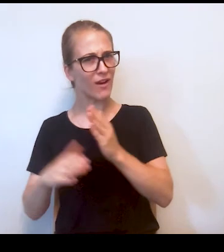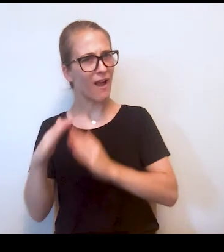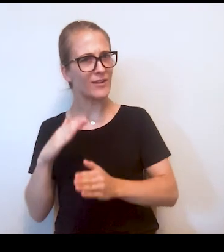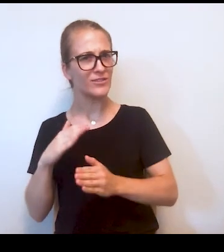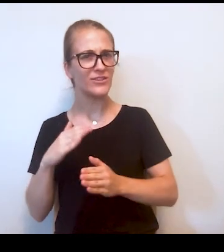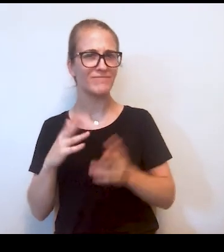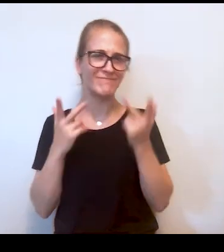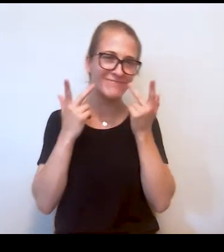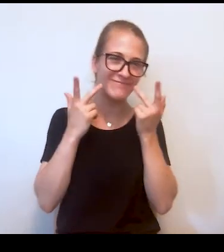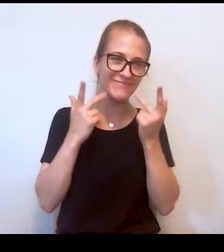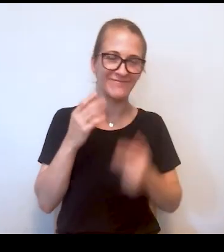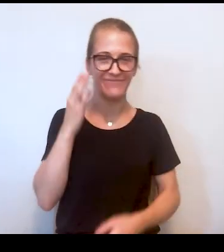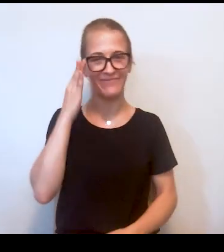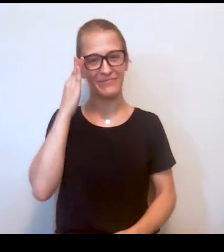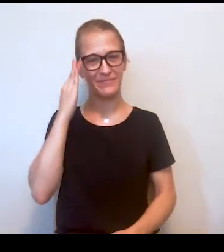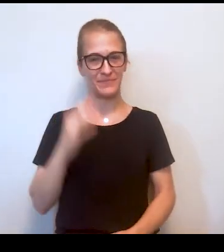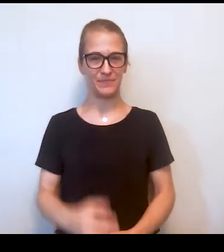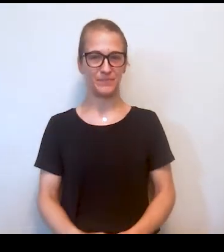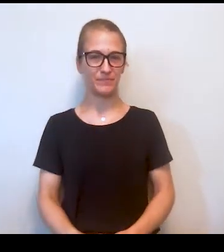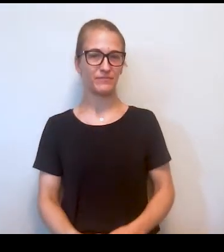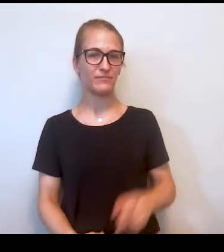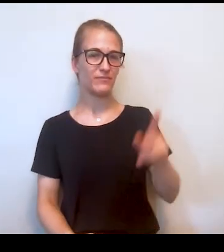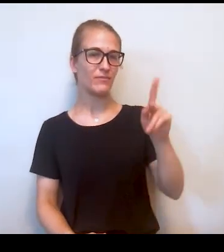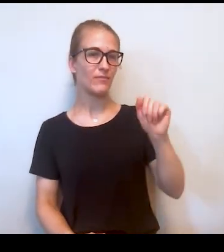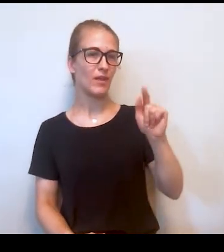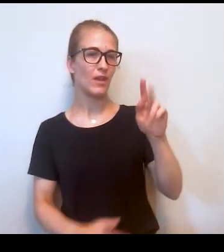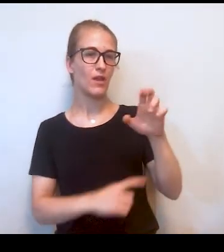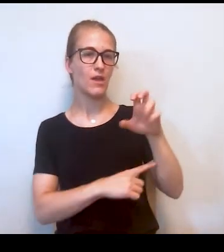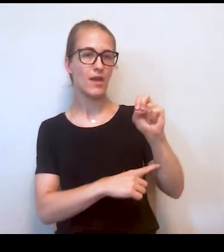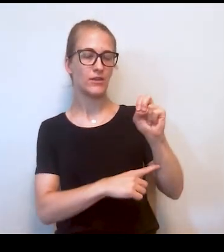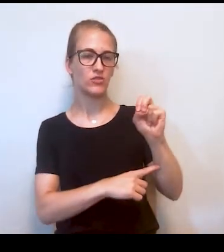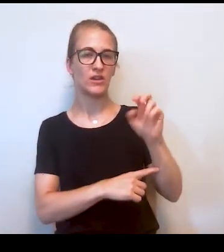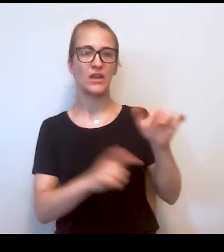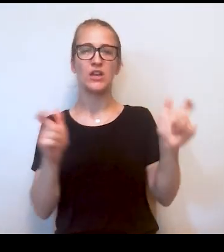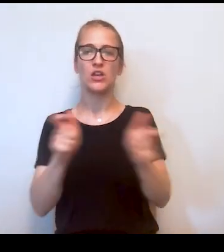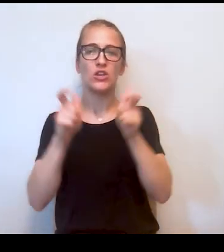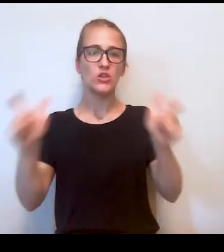about the sheer numbers and sheer volume of information,